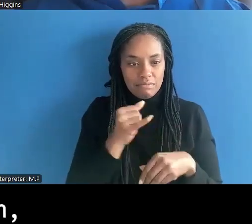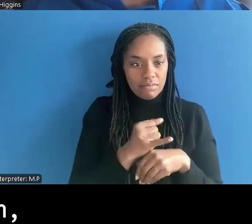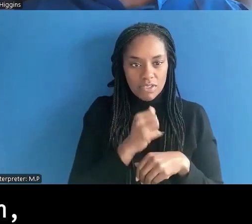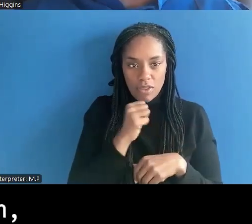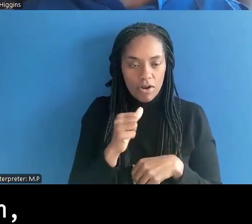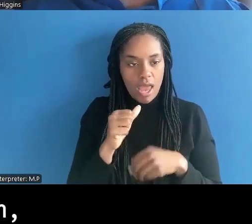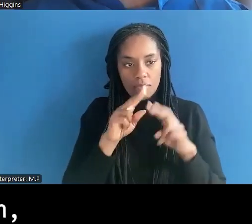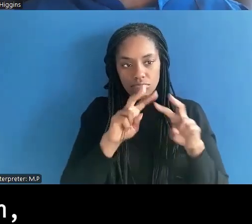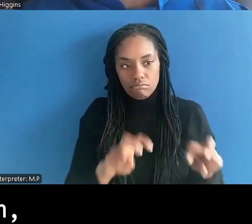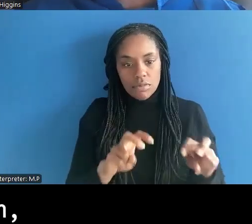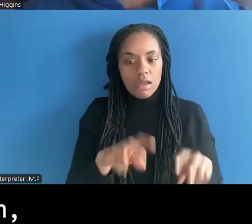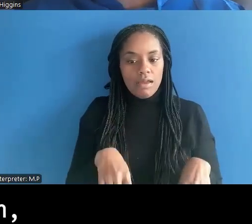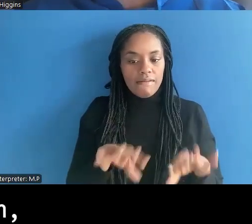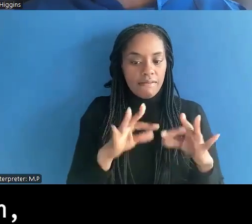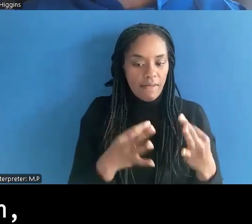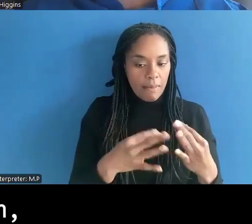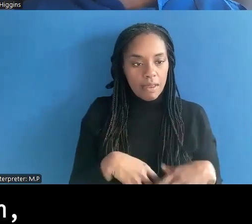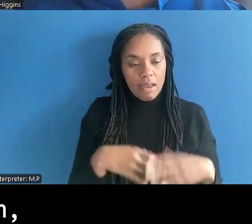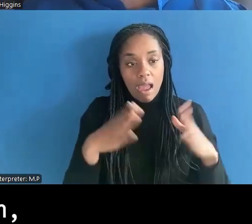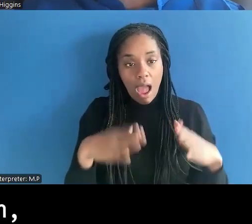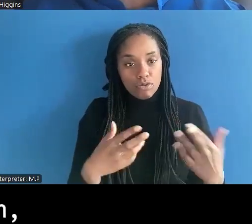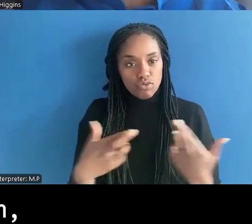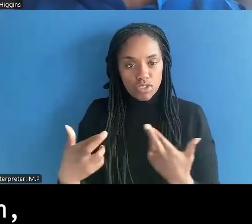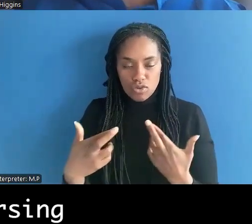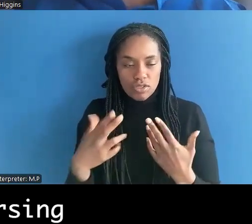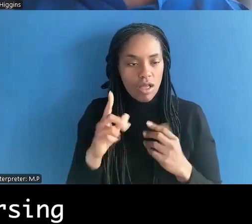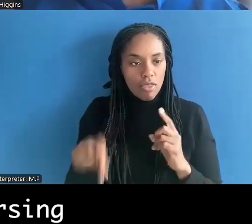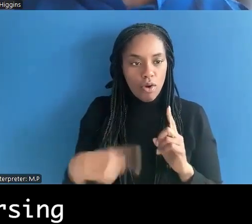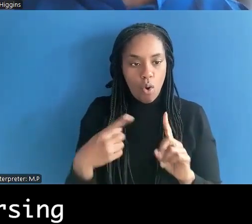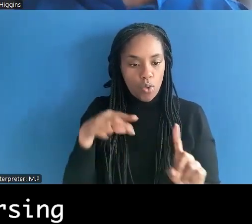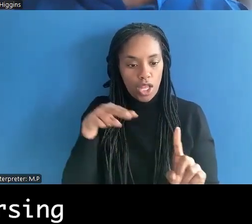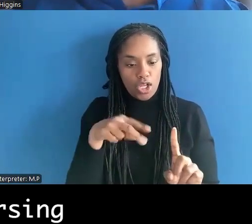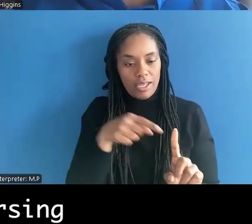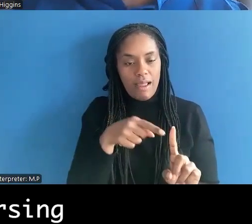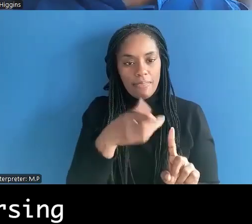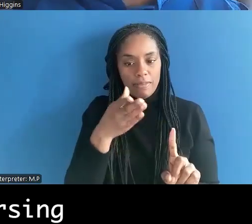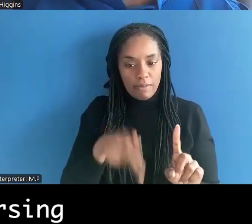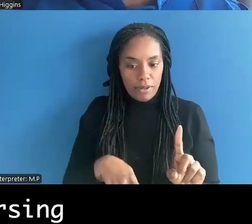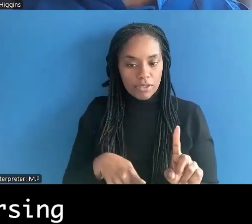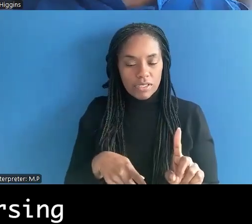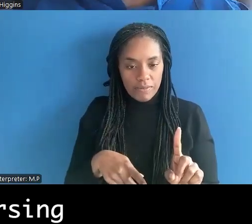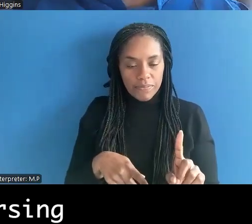They only count that person, as an individual who would otherwise be residing in a nursing or a skilled nursing facility.